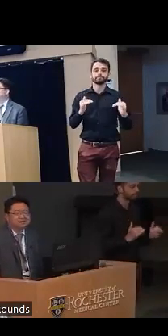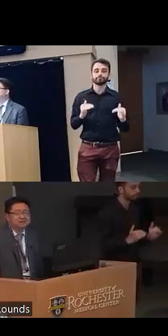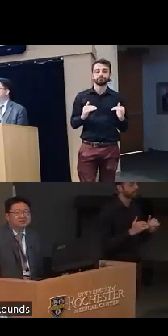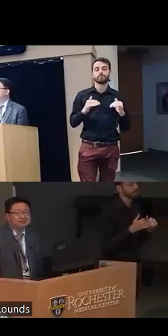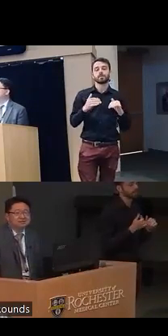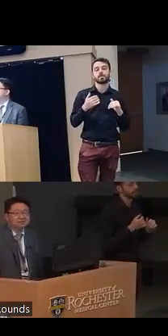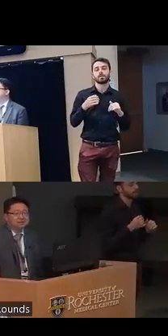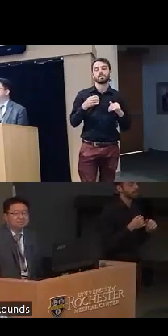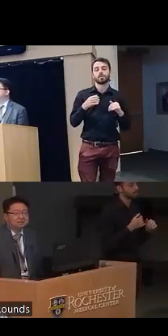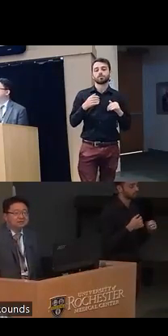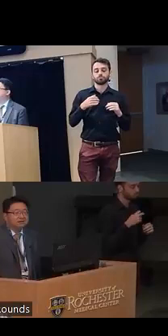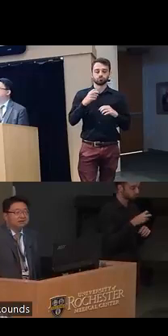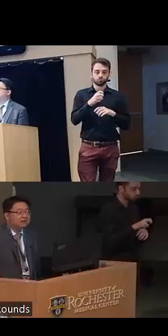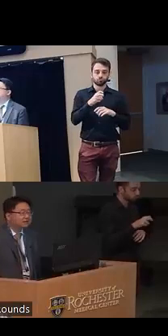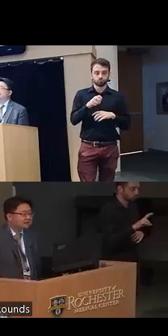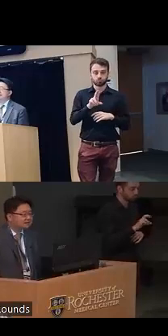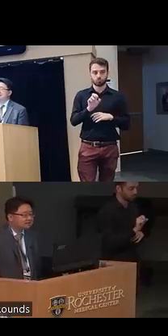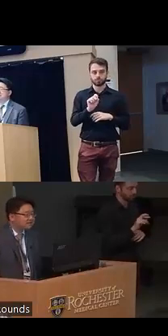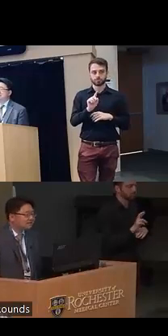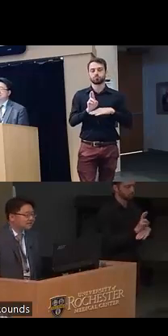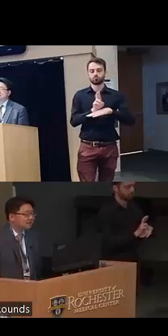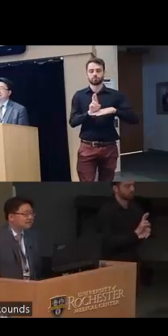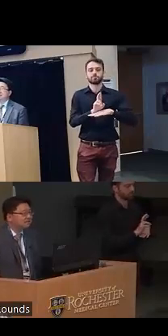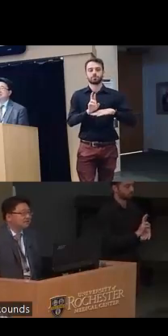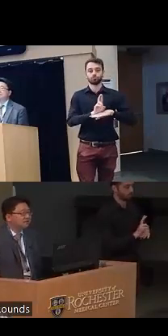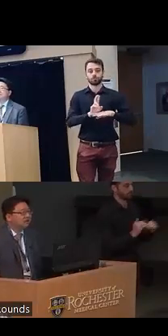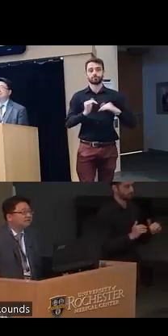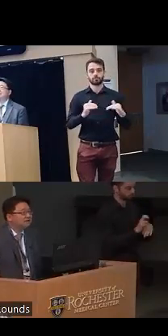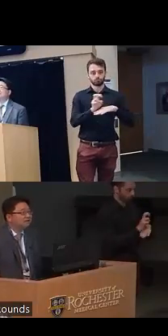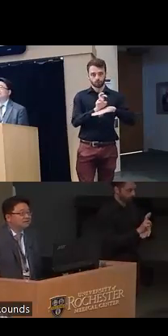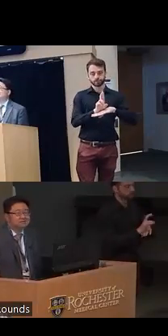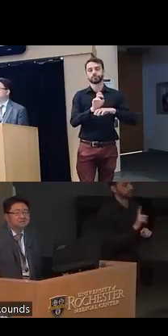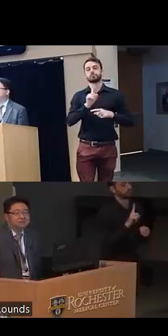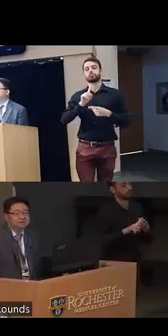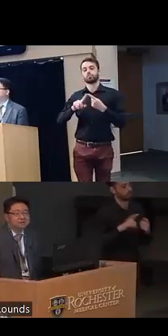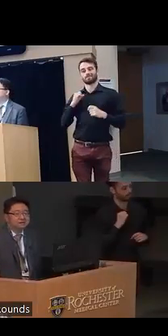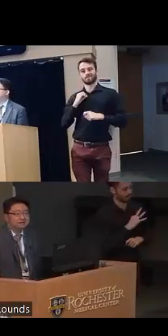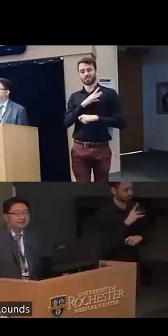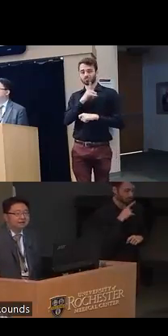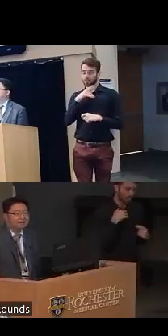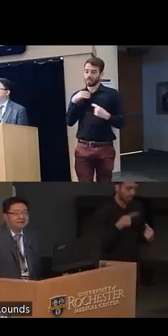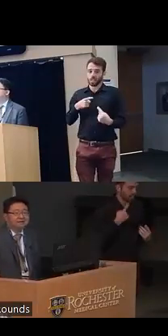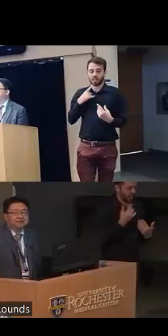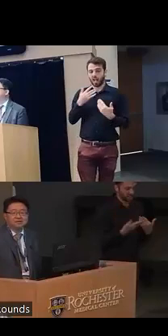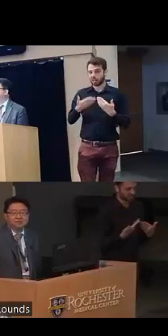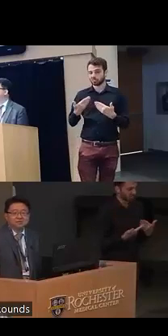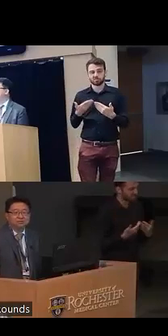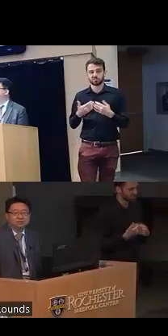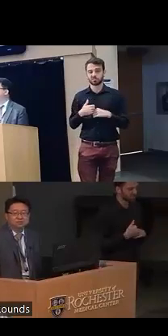transition and that's a transition that has to be carefully resourced and and paid attention to